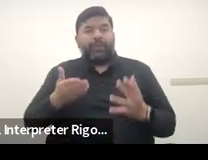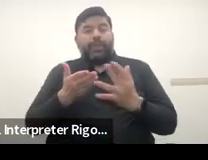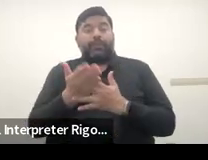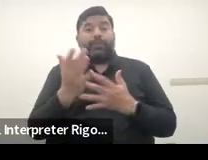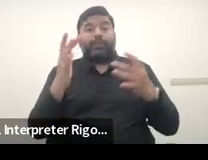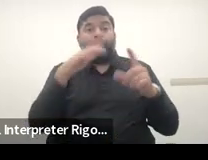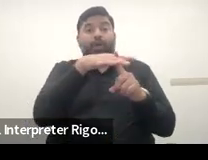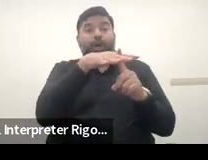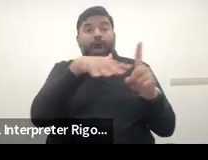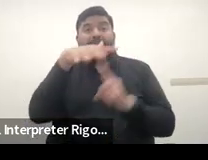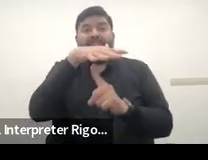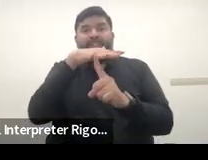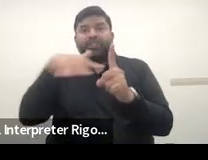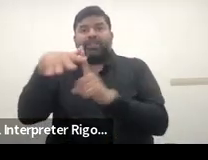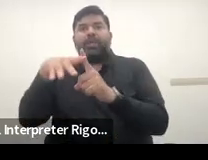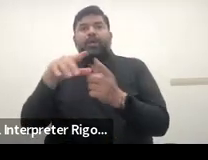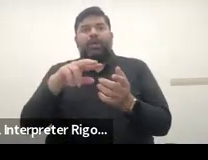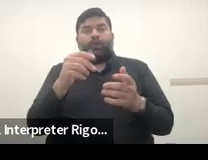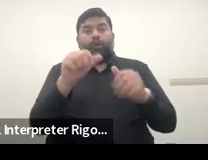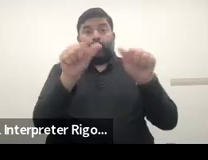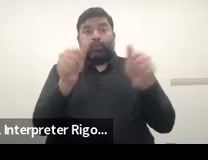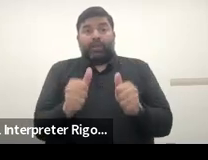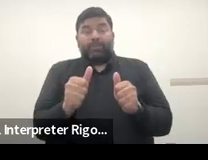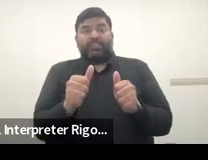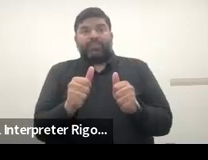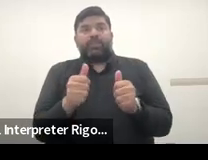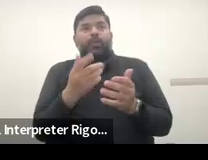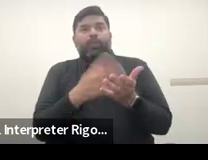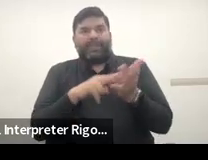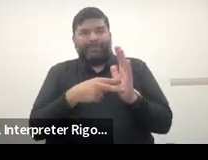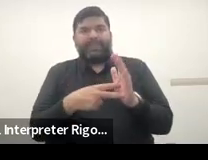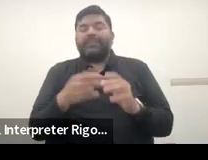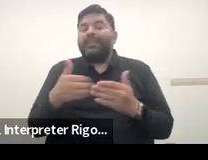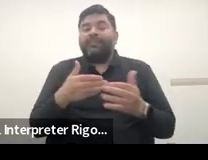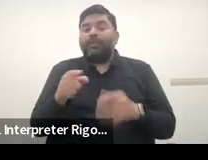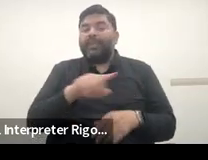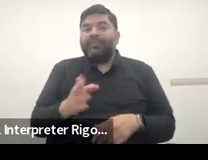they're able to understand what a sign means even though they've never seen it before.